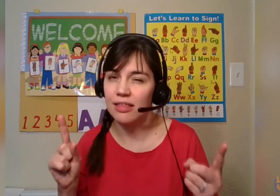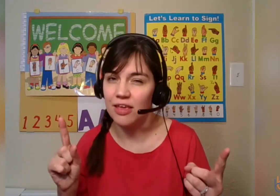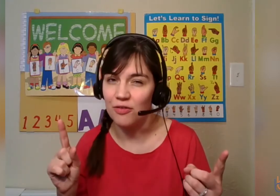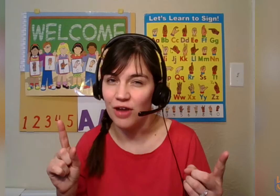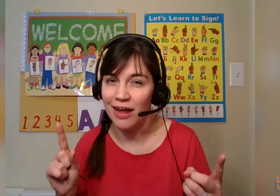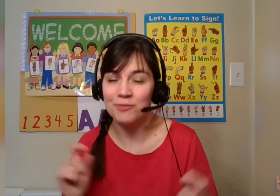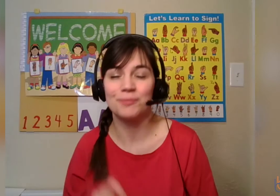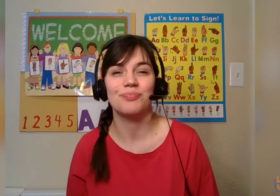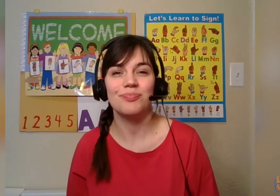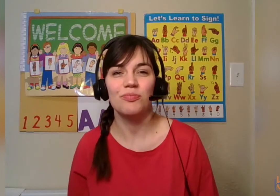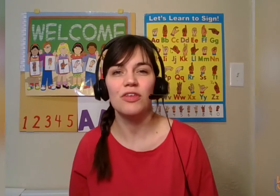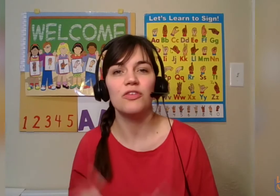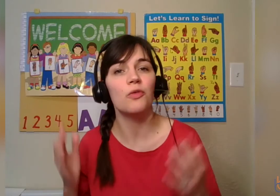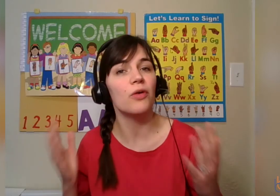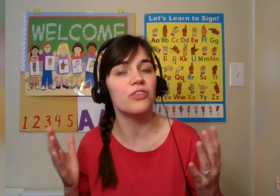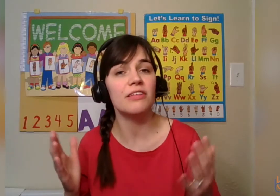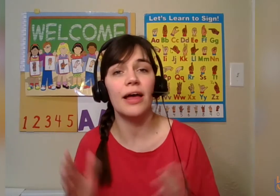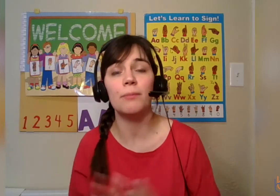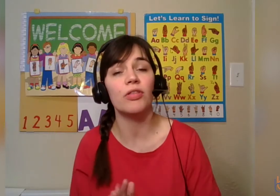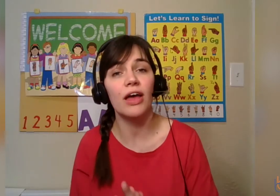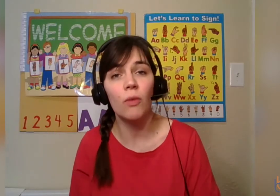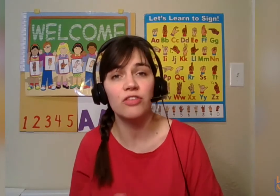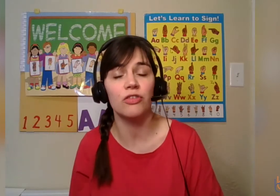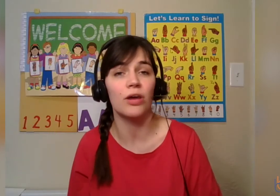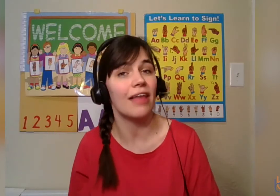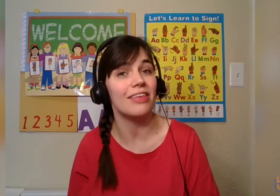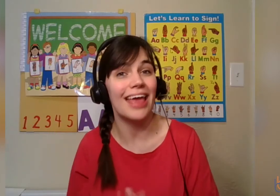can think of right now. So most of the time, put that question word at the end